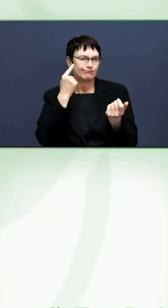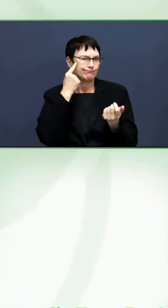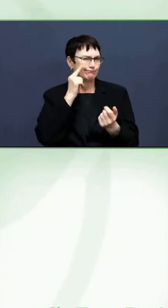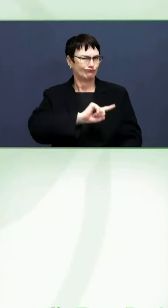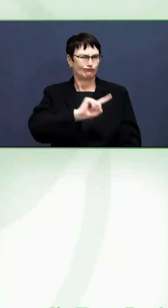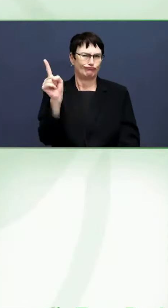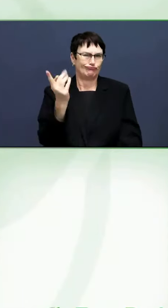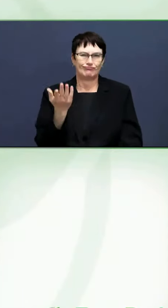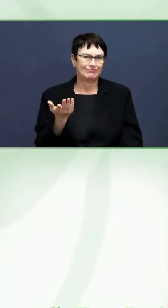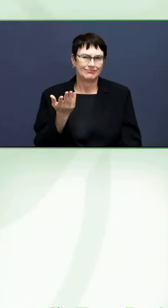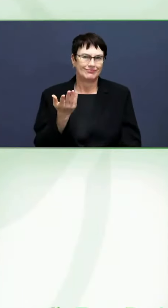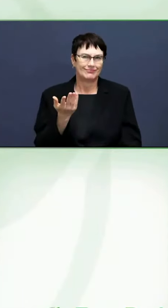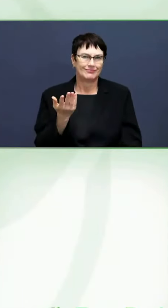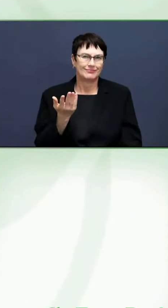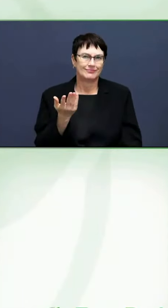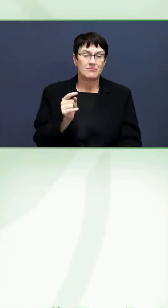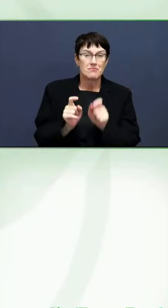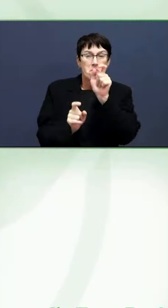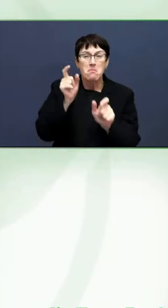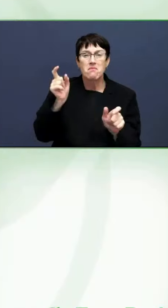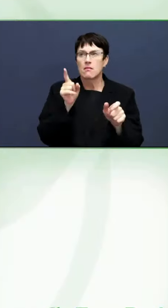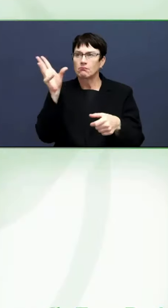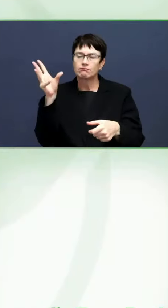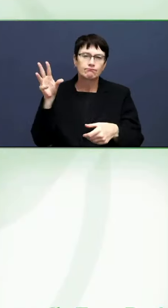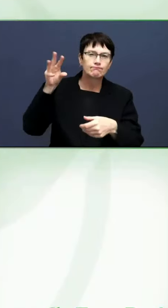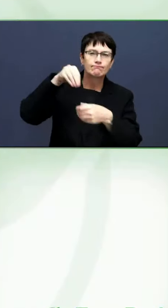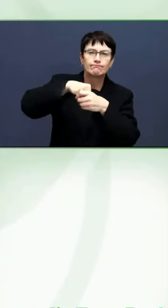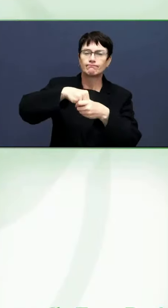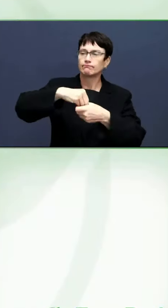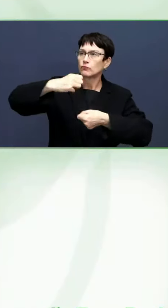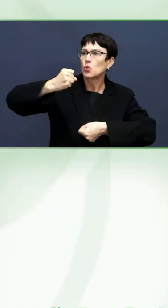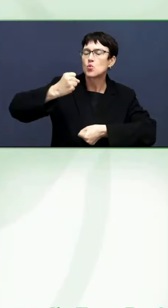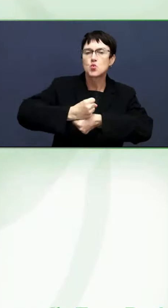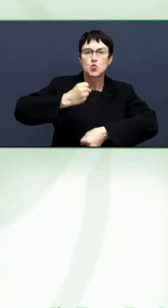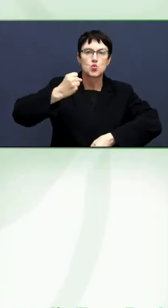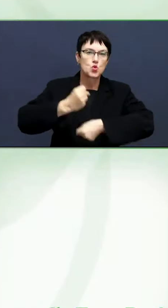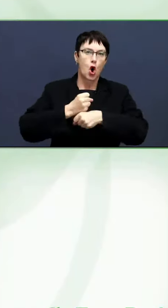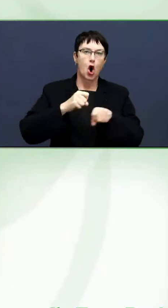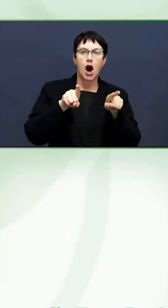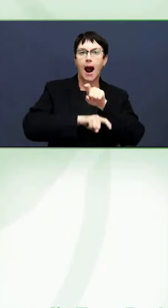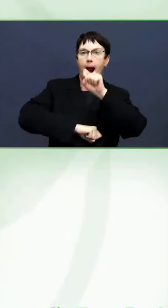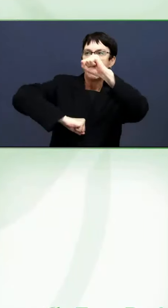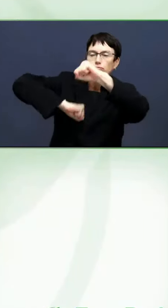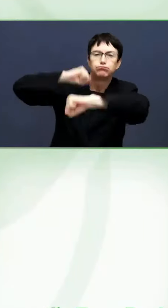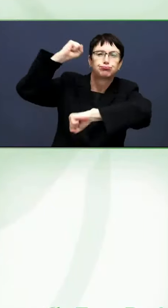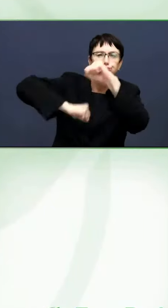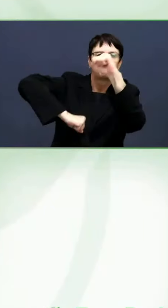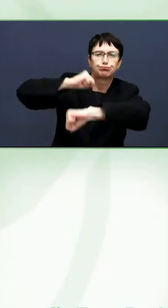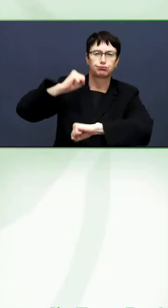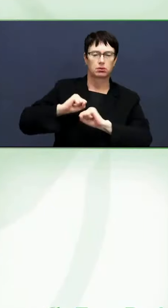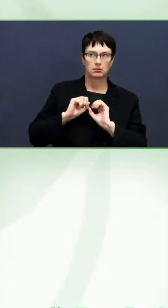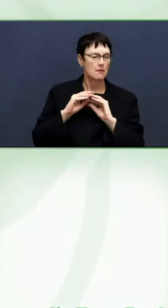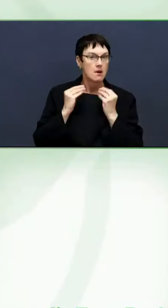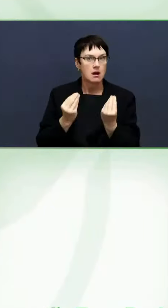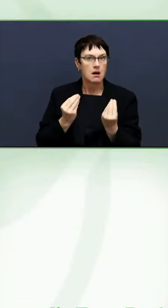Why are we allowing for them to lose the pleasure to experience the world by reading? It's a pleasure.